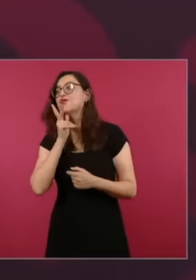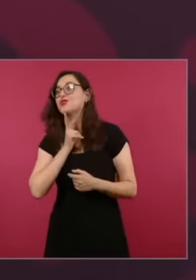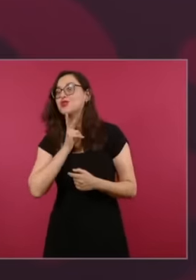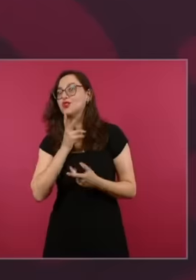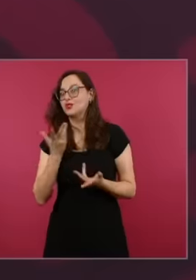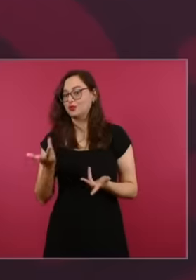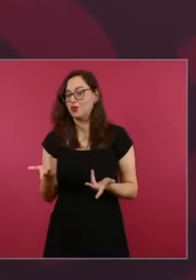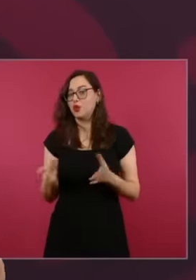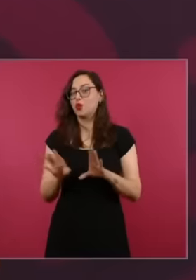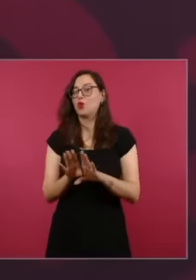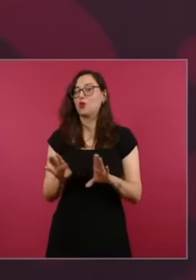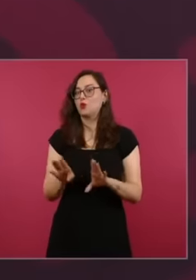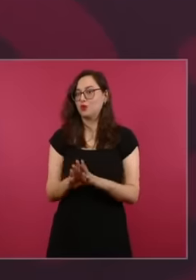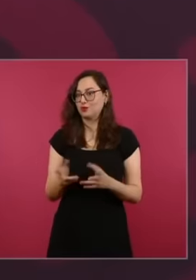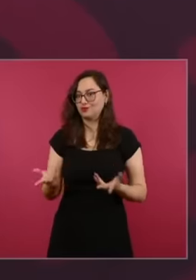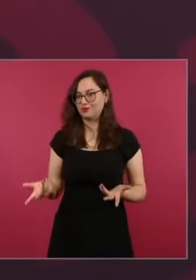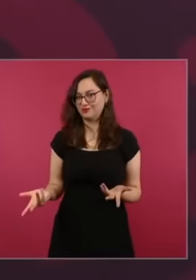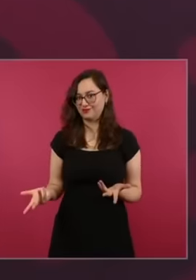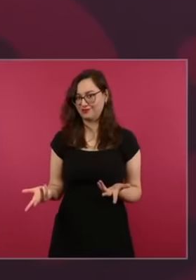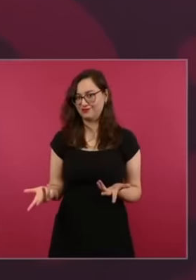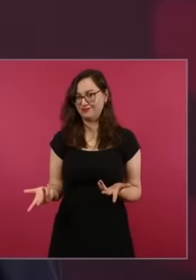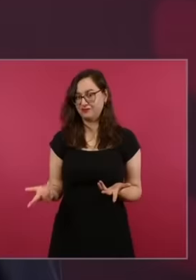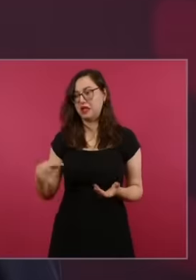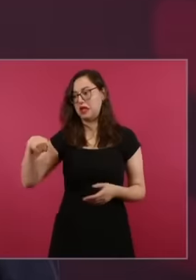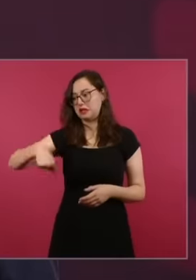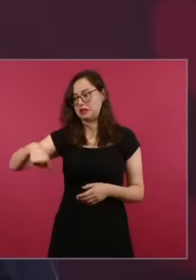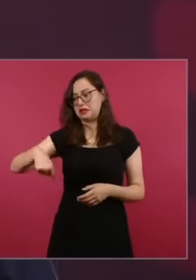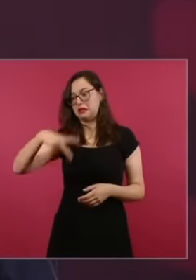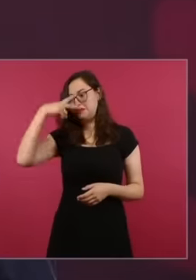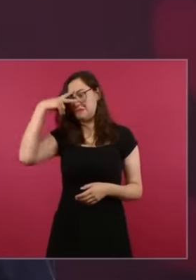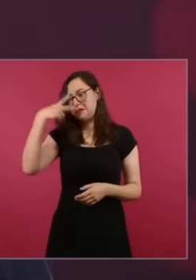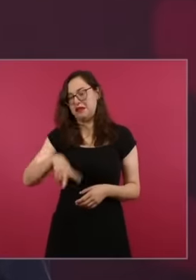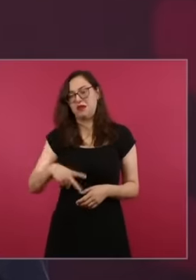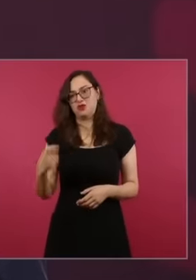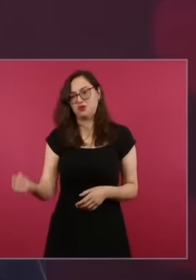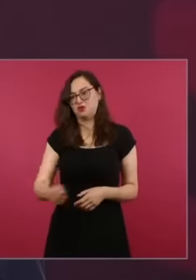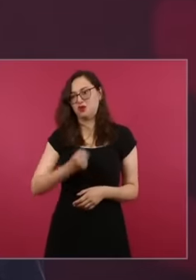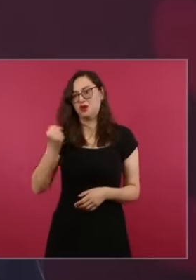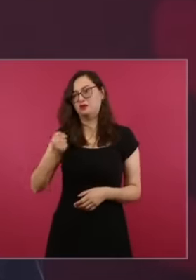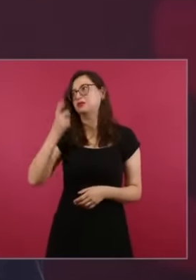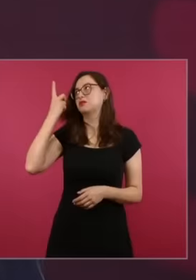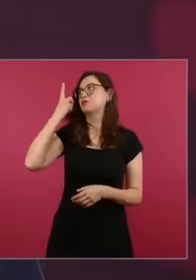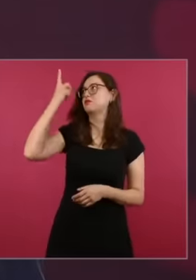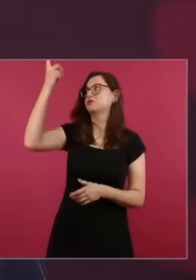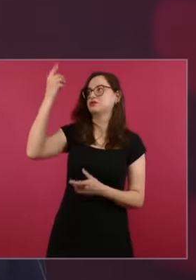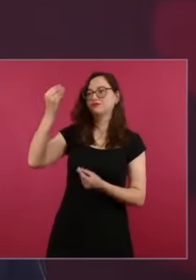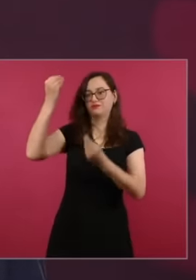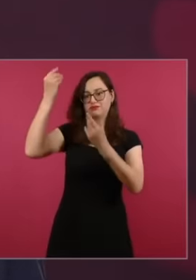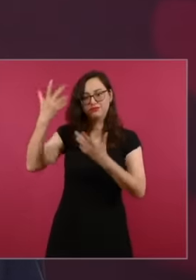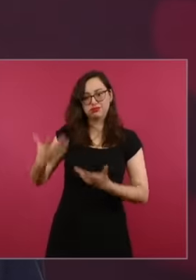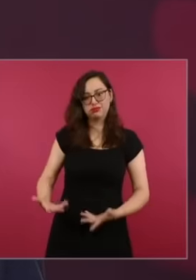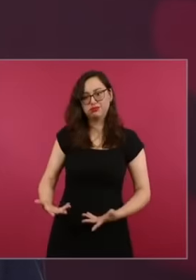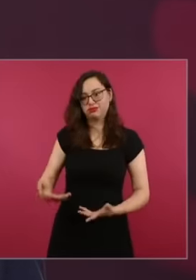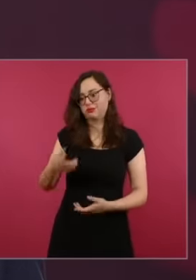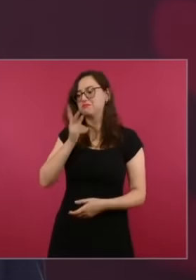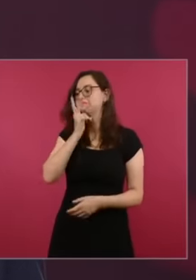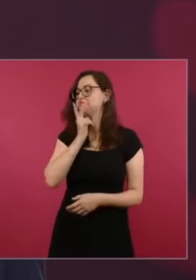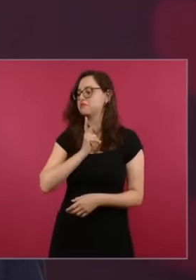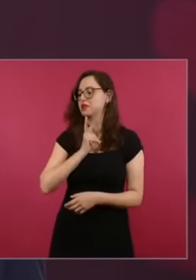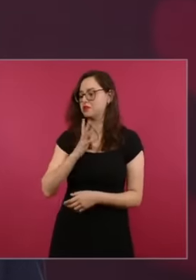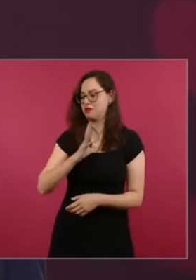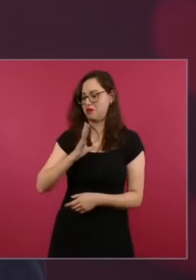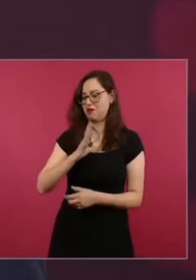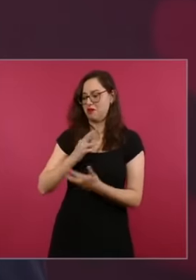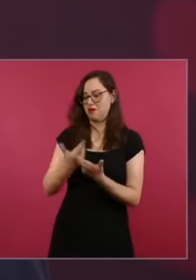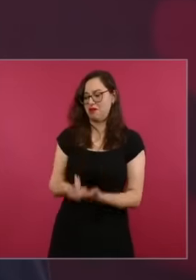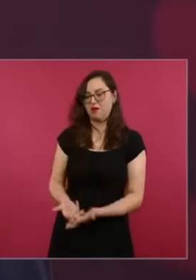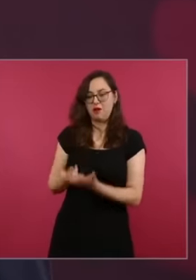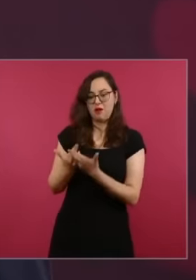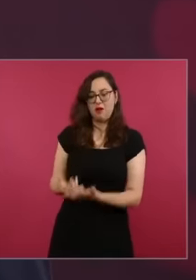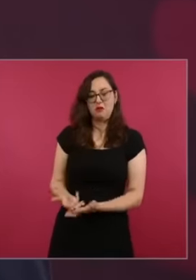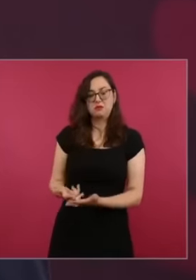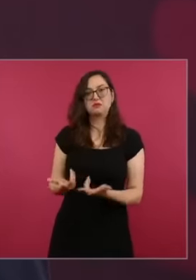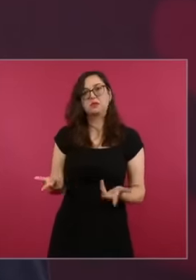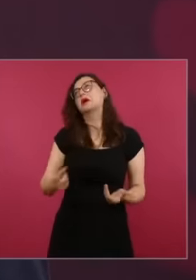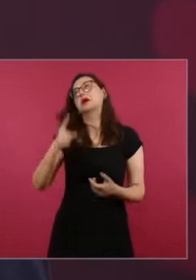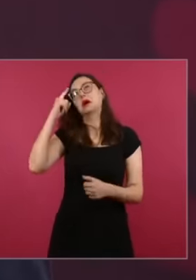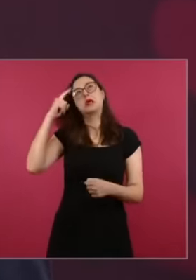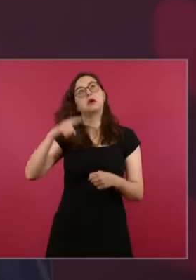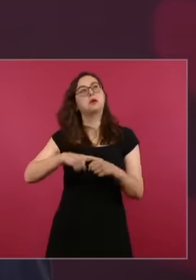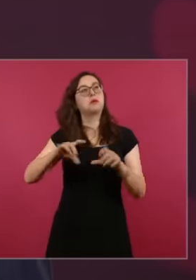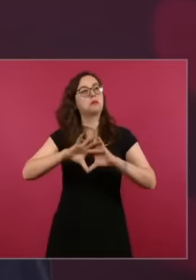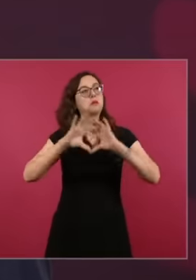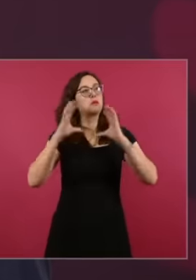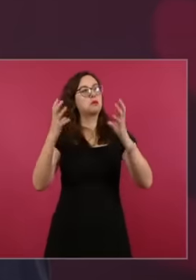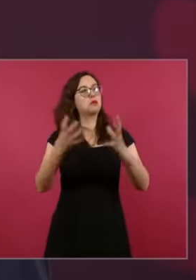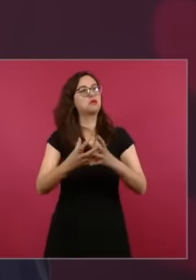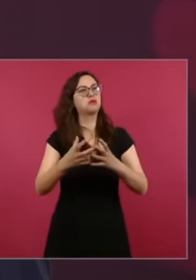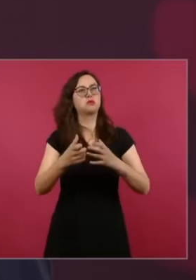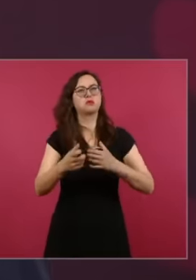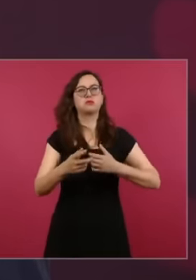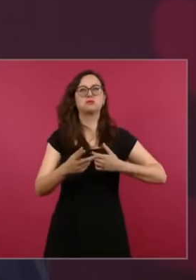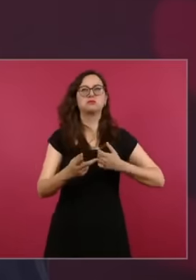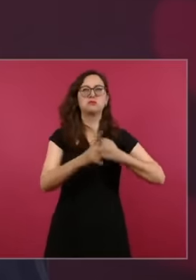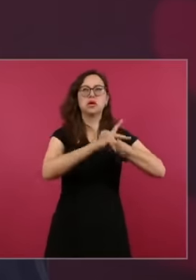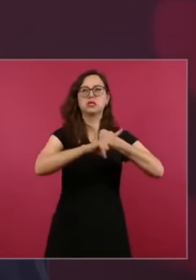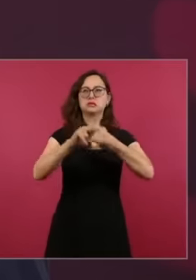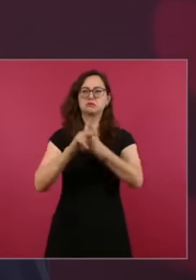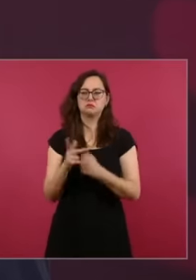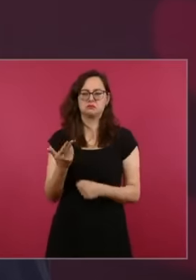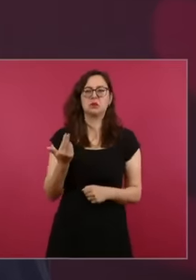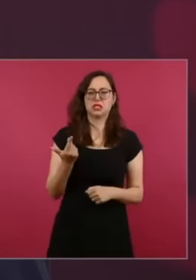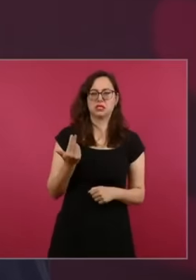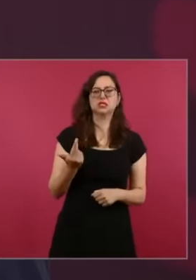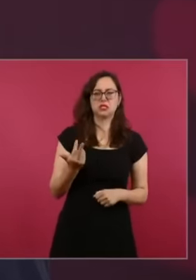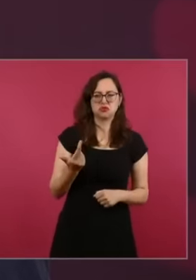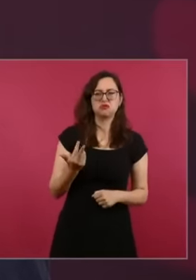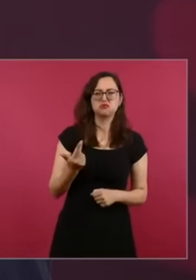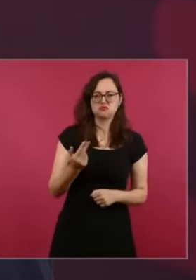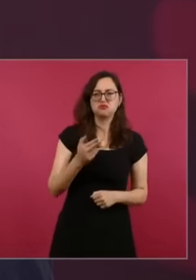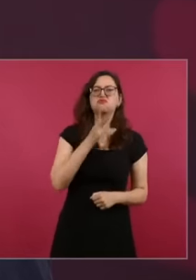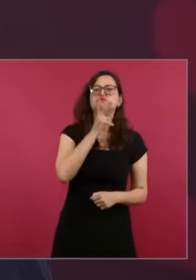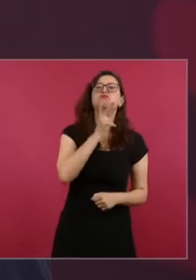the creator because not all countries in the world have oil, 20 countries have oil, 25 out of